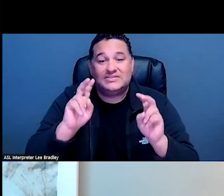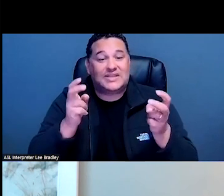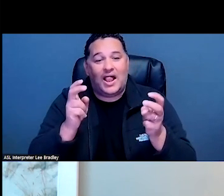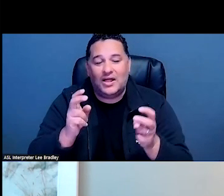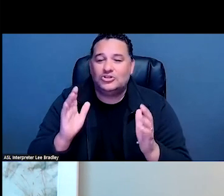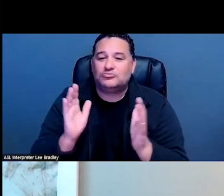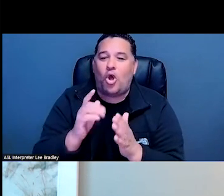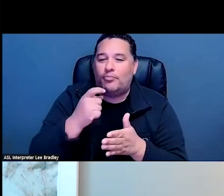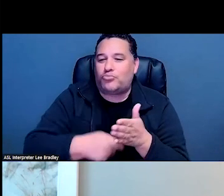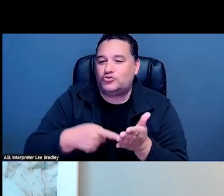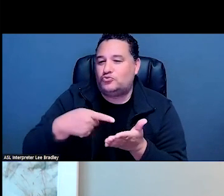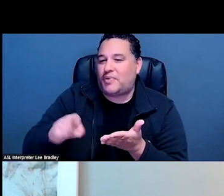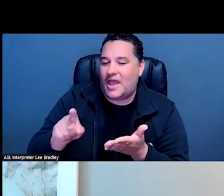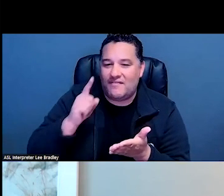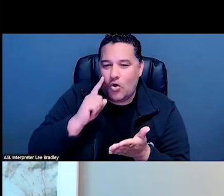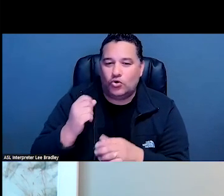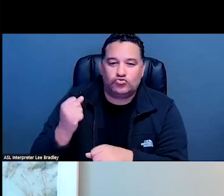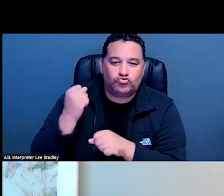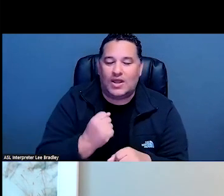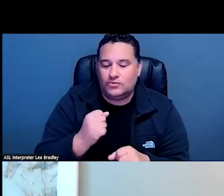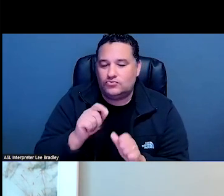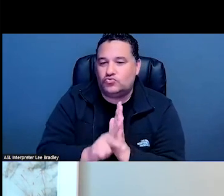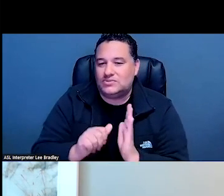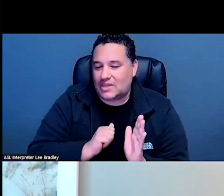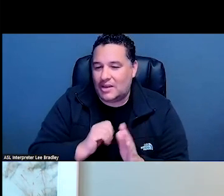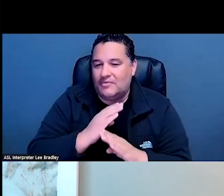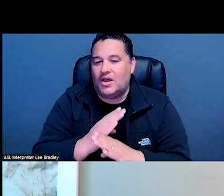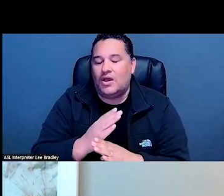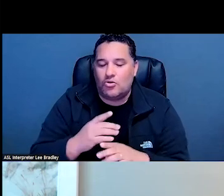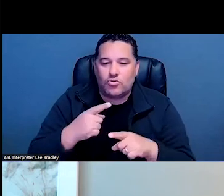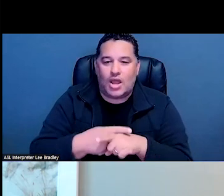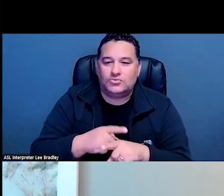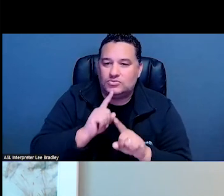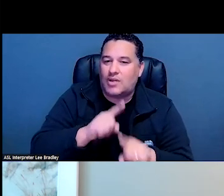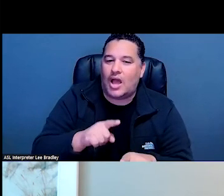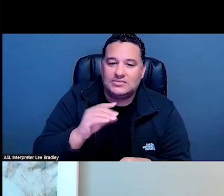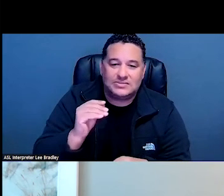YOU TO OUR NEW FAQs ON 9 88. ENTITLED A SMALL PRICE TO PAY FOR STRENGTHEN